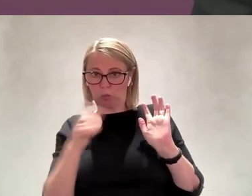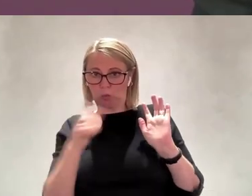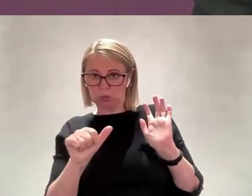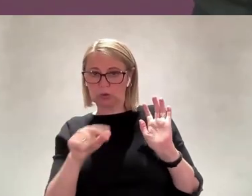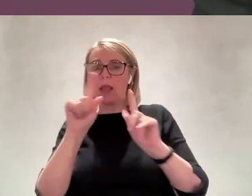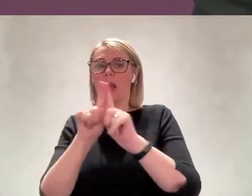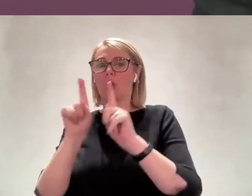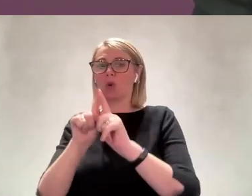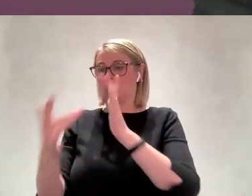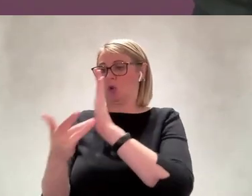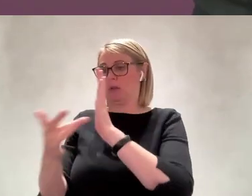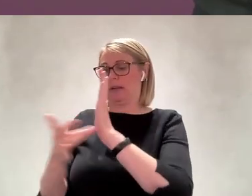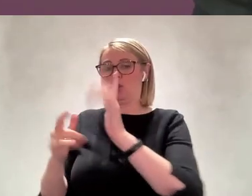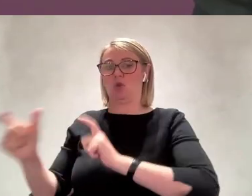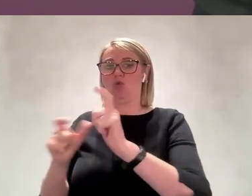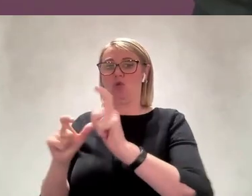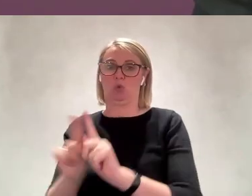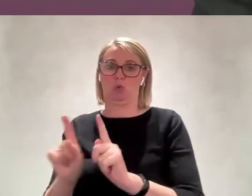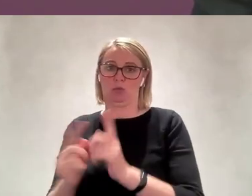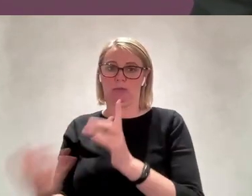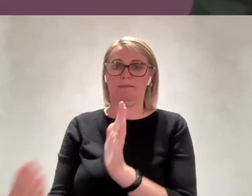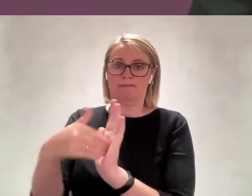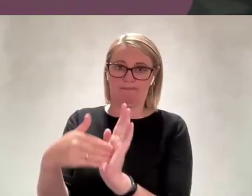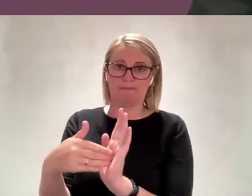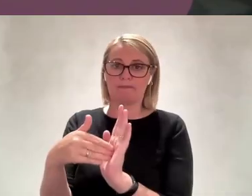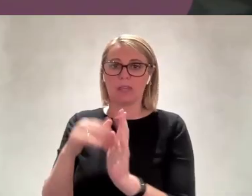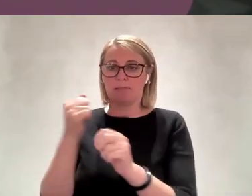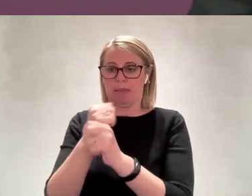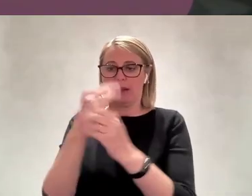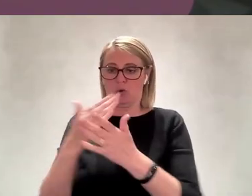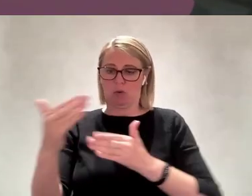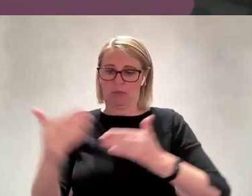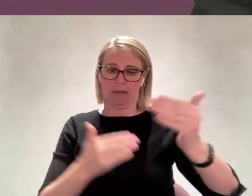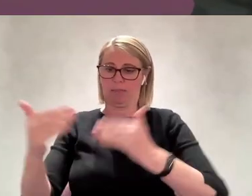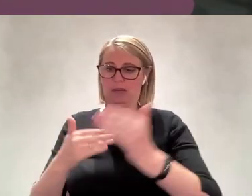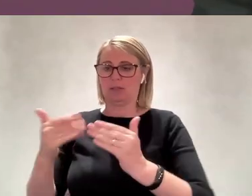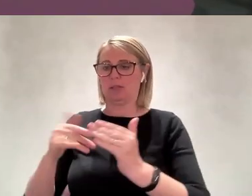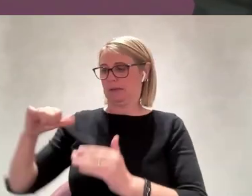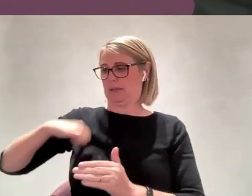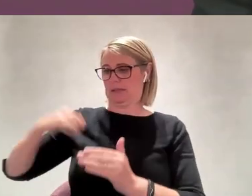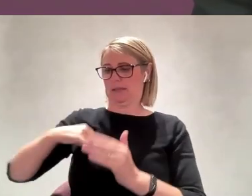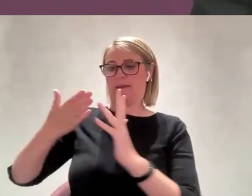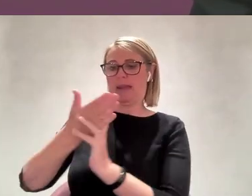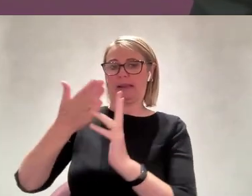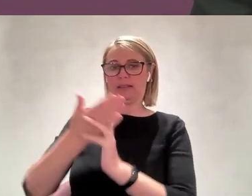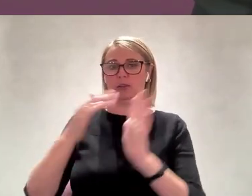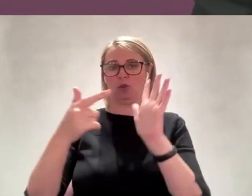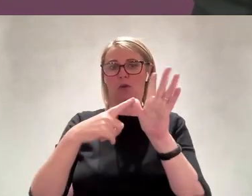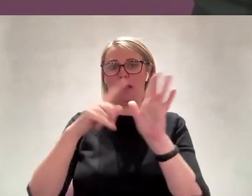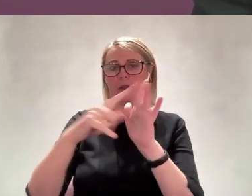And also potentially technical controls that manage employee access to AI tools.